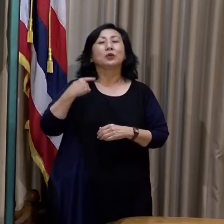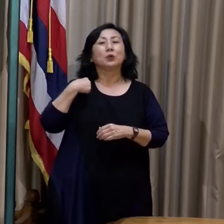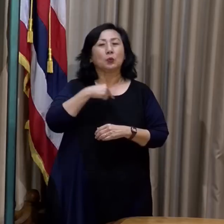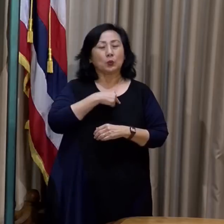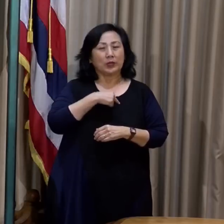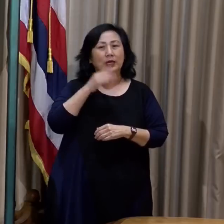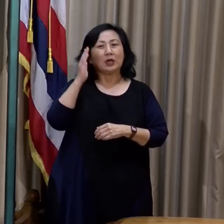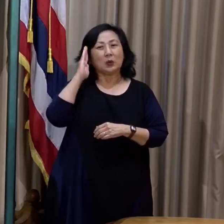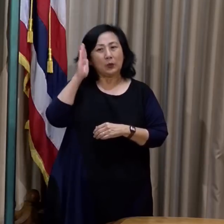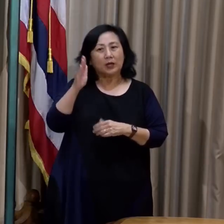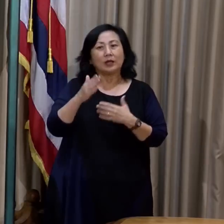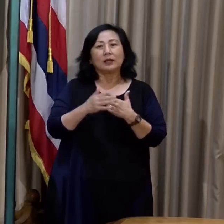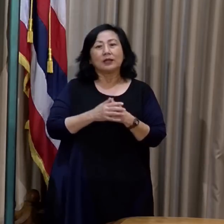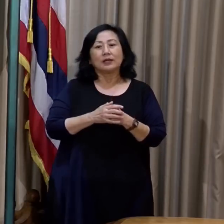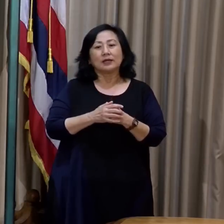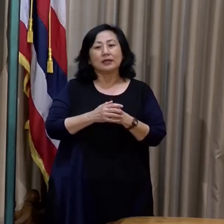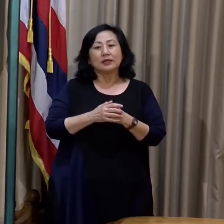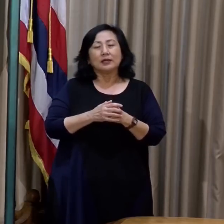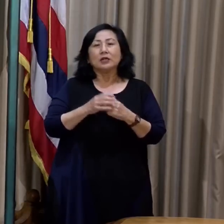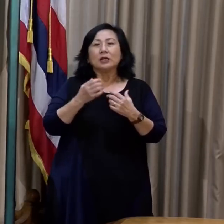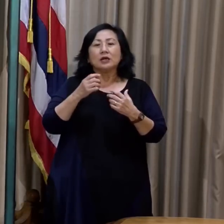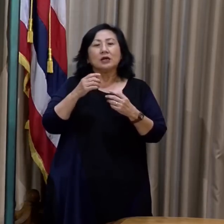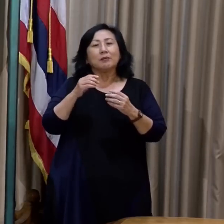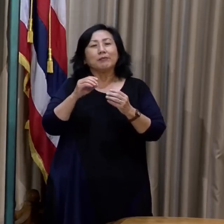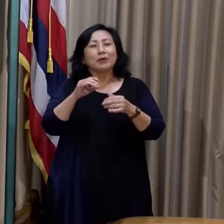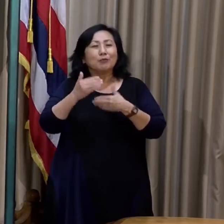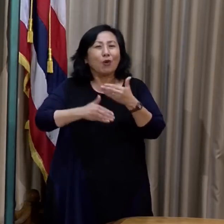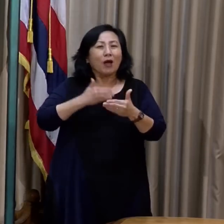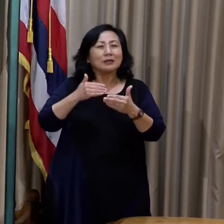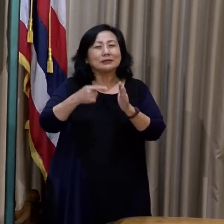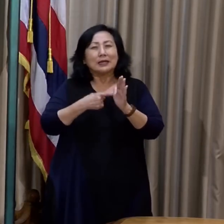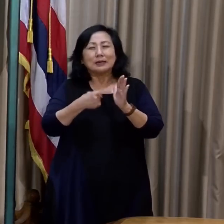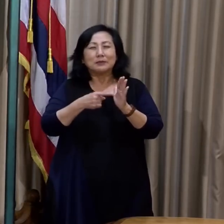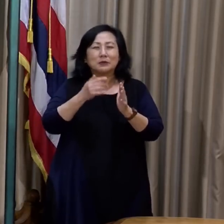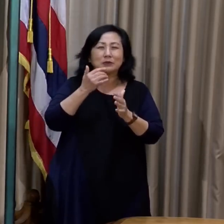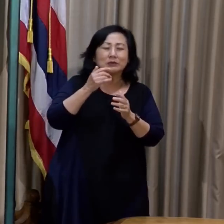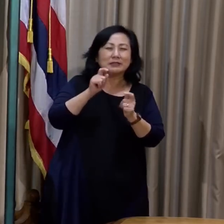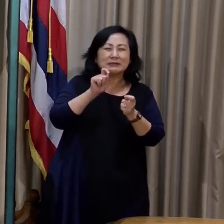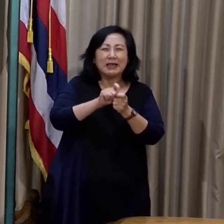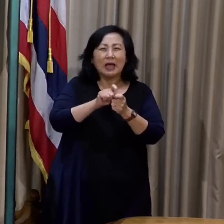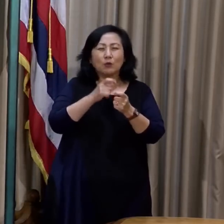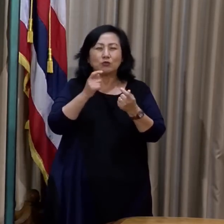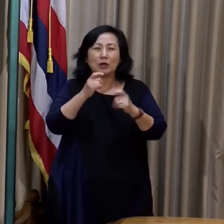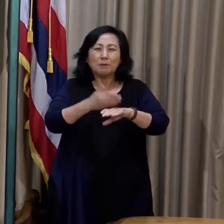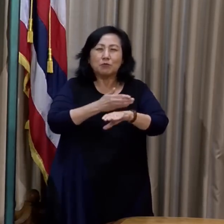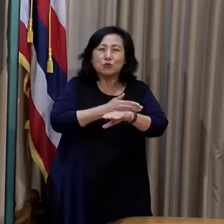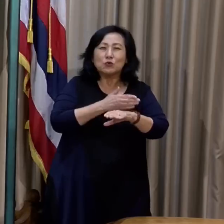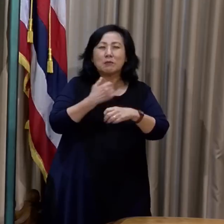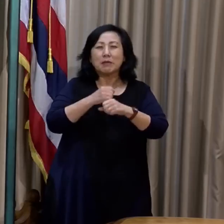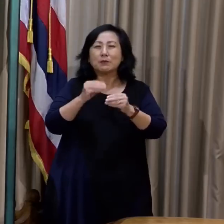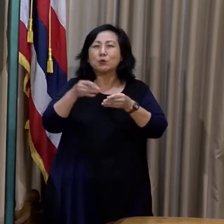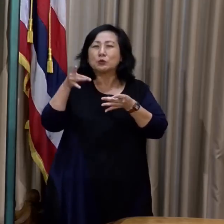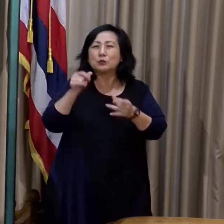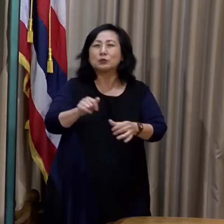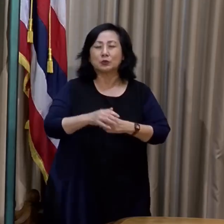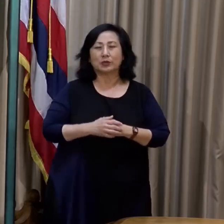TRANSPACIFIC TRAVELERS. WE KNOW THAT, AND WE CONTINUE TO